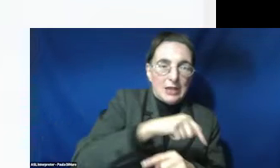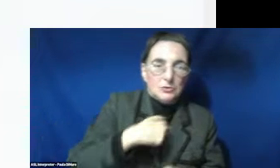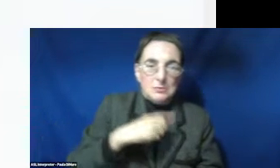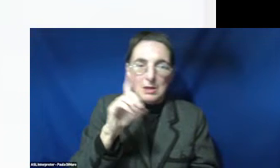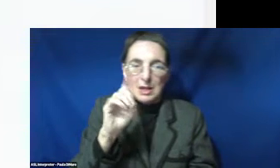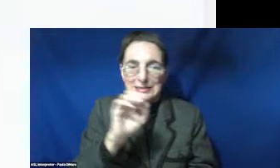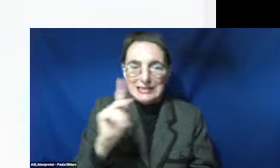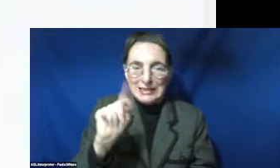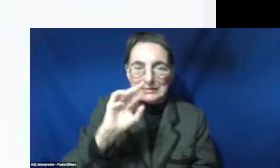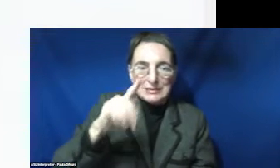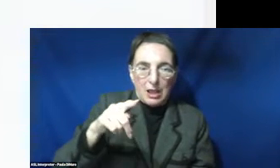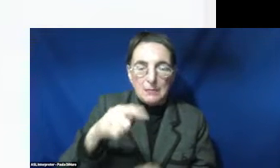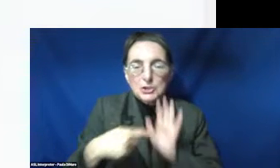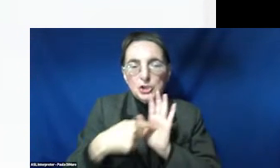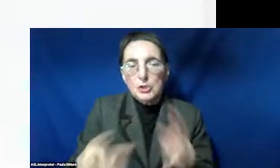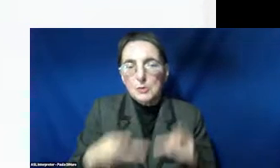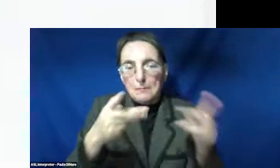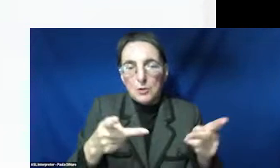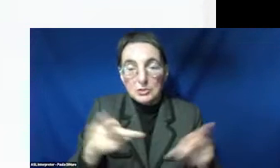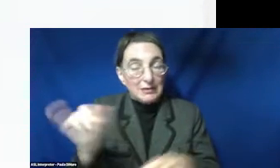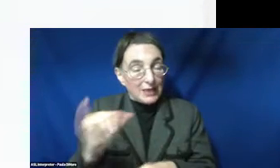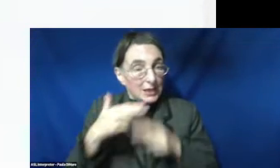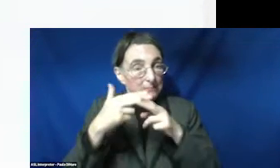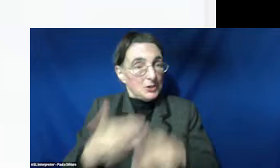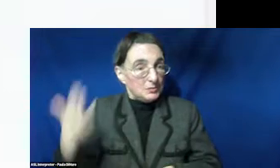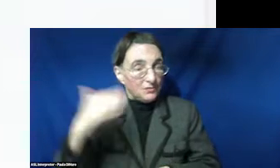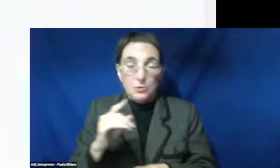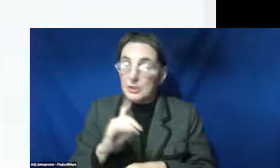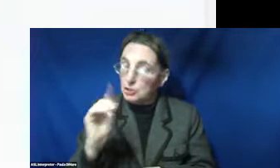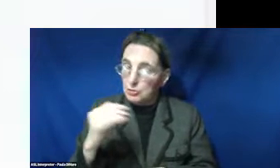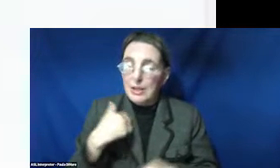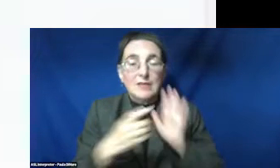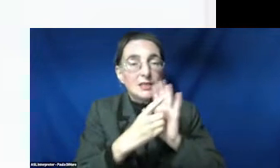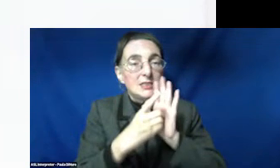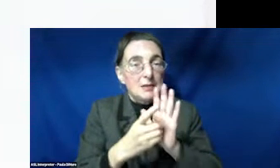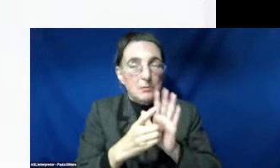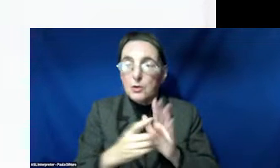So as I mentioned before, we do have a demo site available to anybody with a NSF ID.